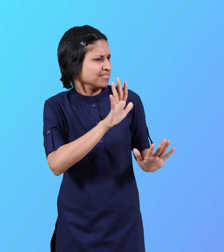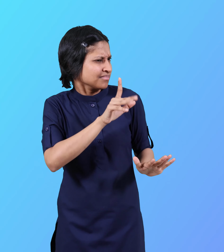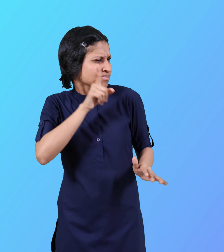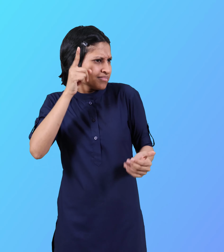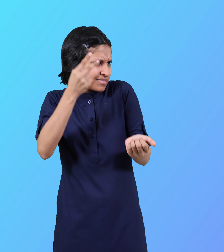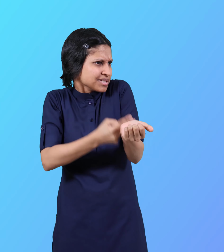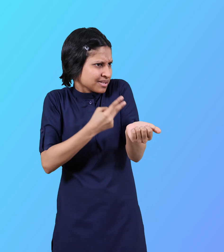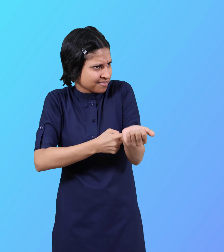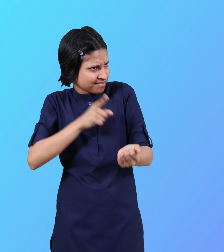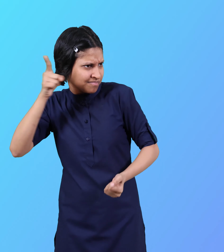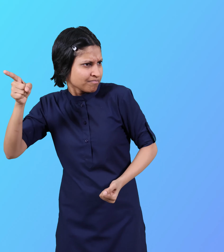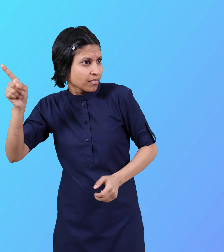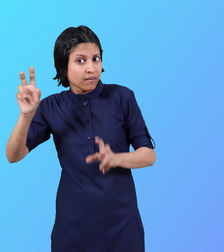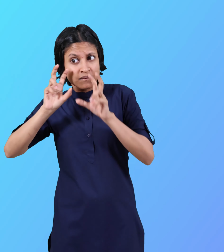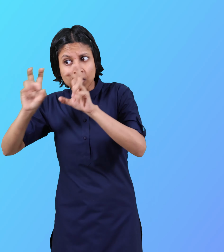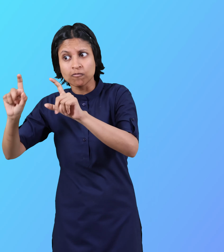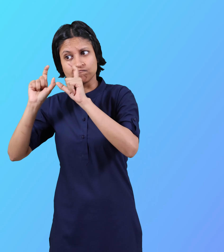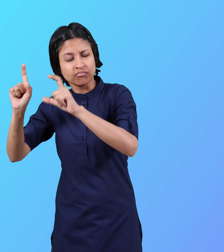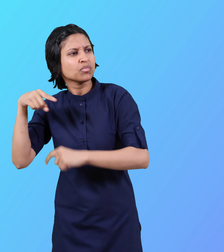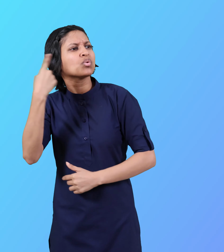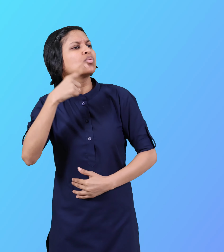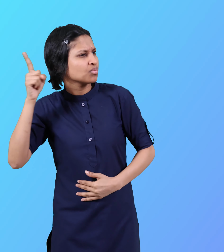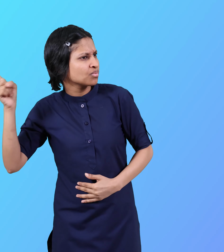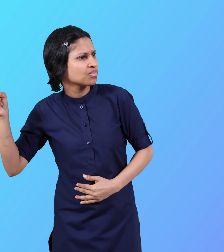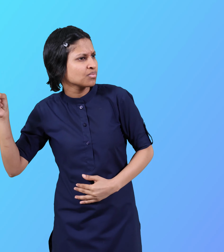Who’s taking care of your sheep out there in the desert?